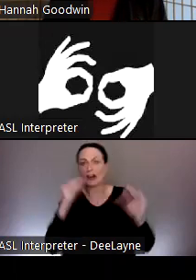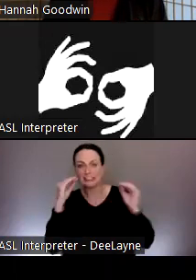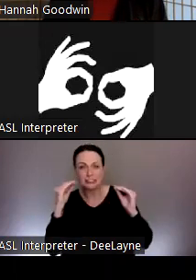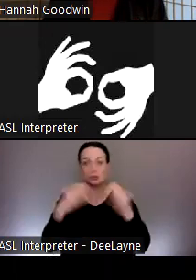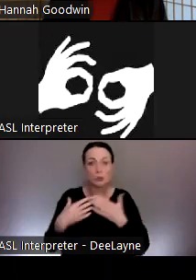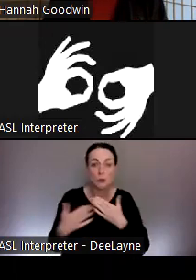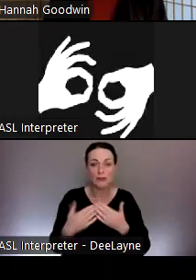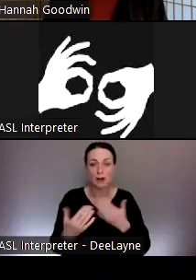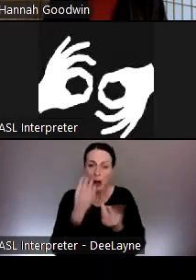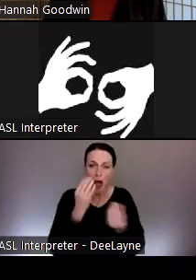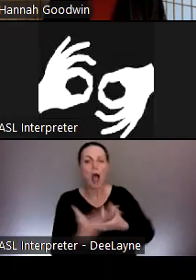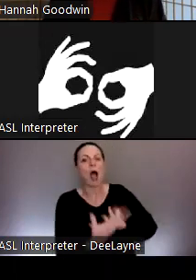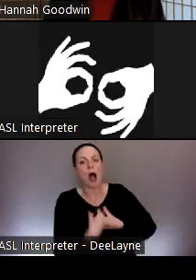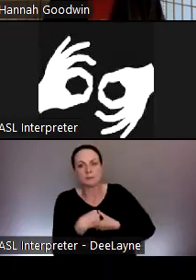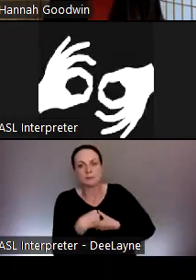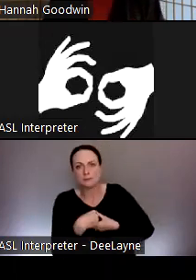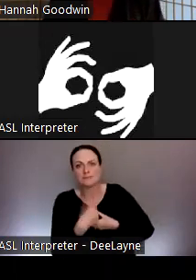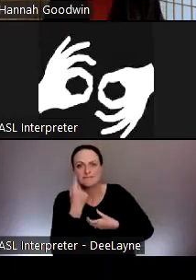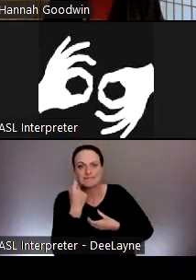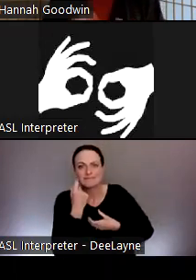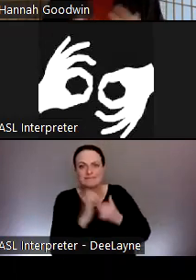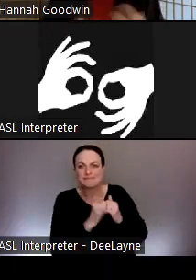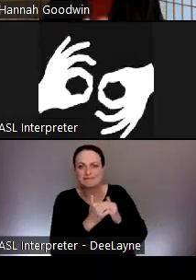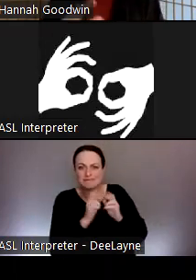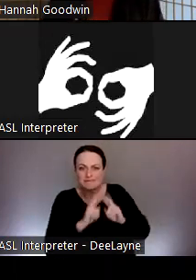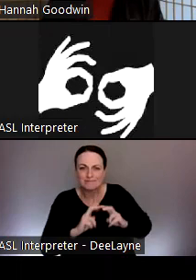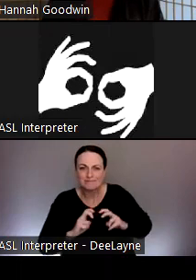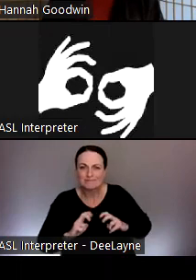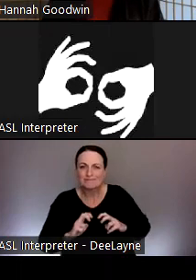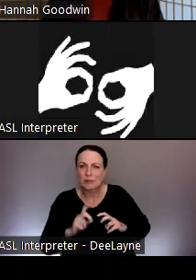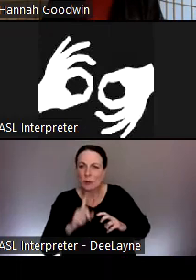and understand it, have a chance to really either discuss